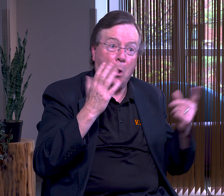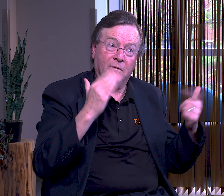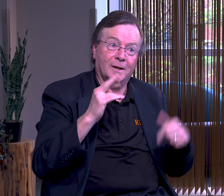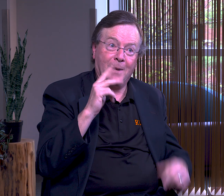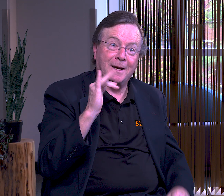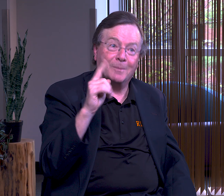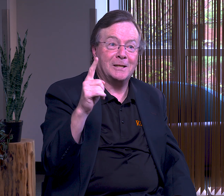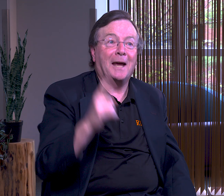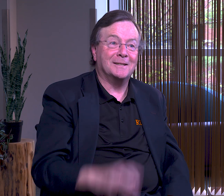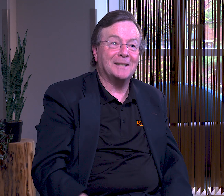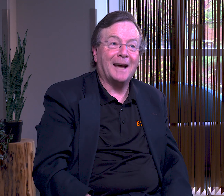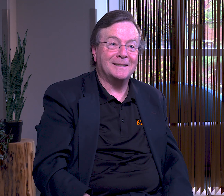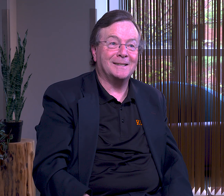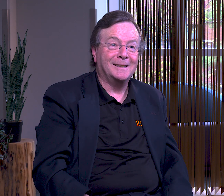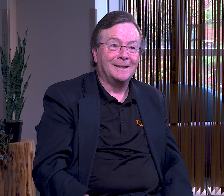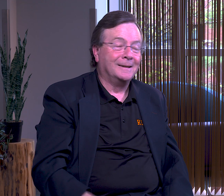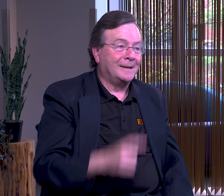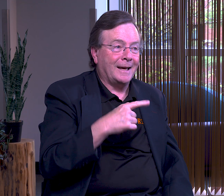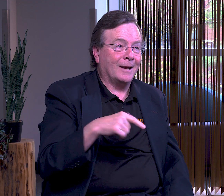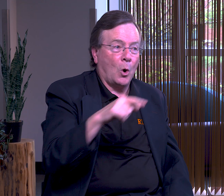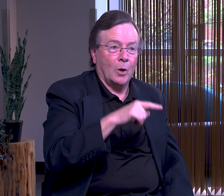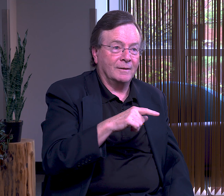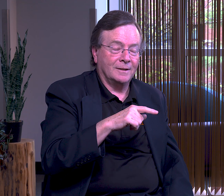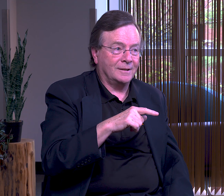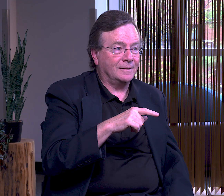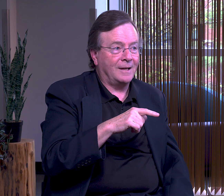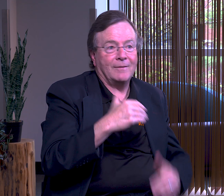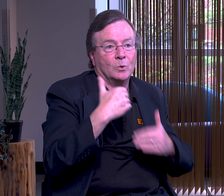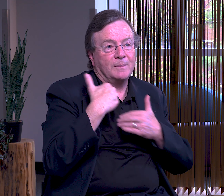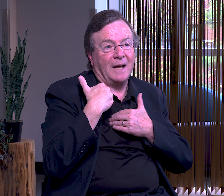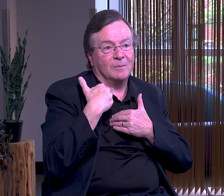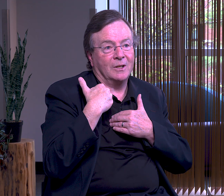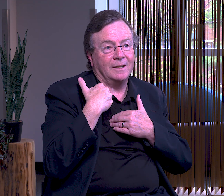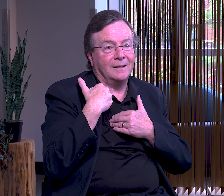Hopefully by coming to NTID and all of us have a responsibility